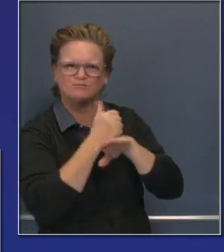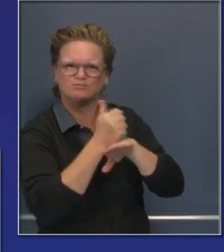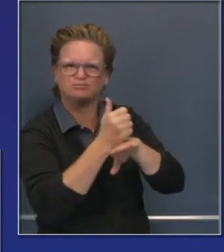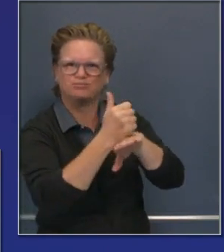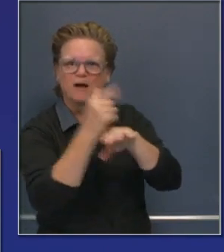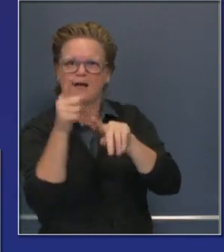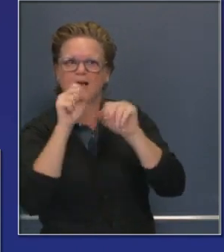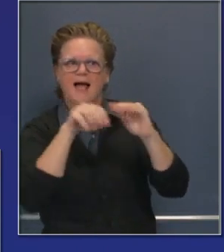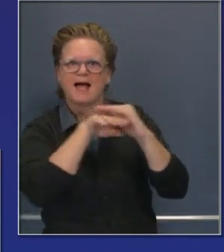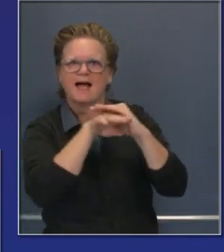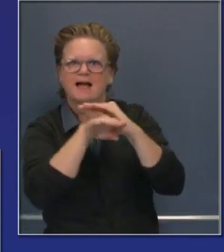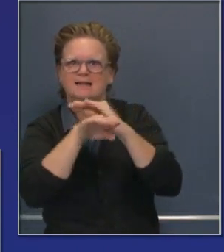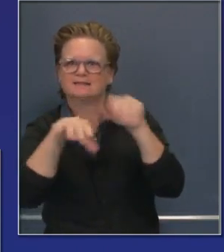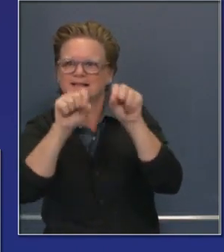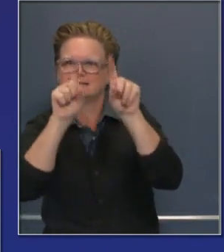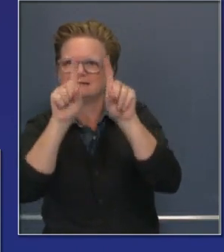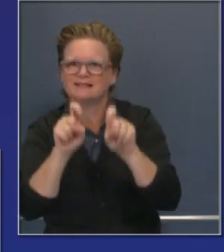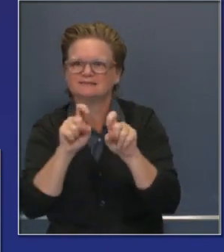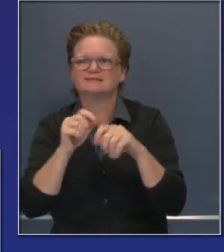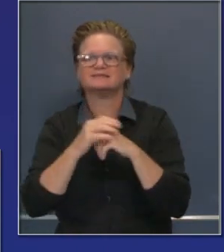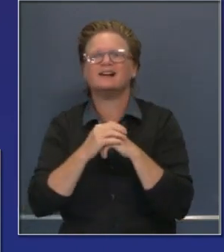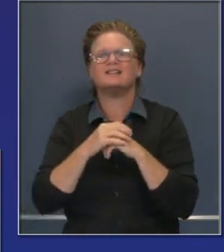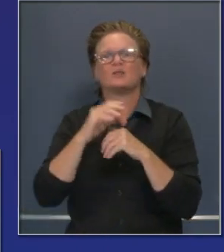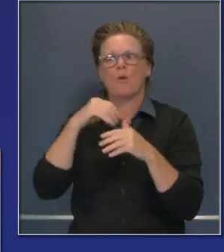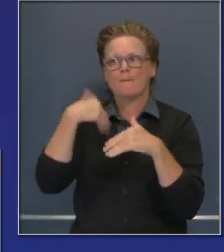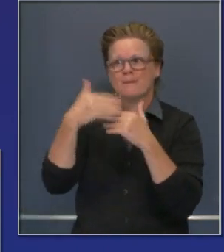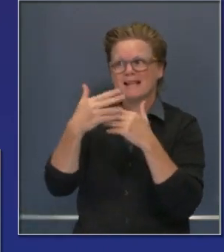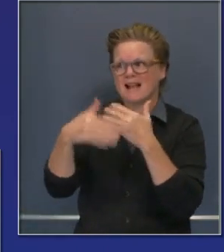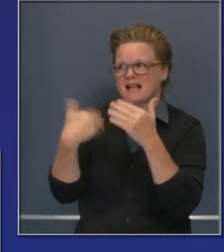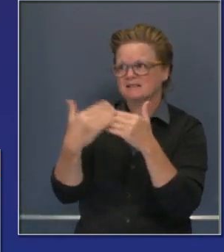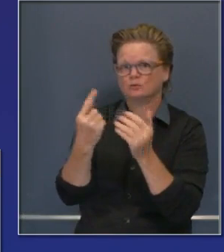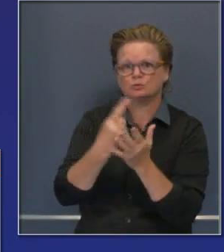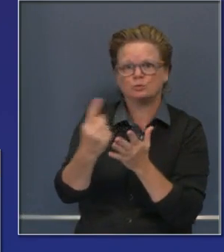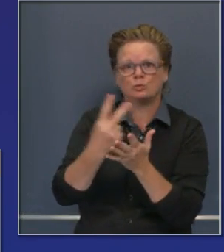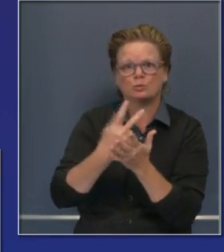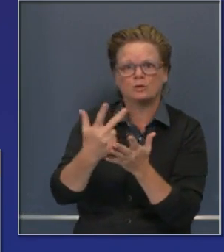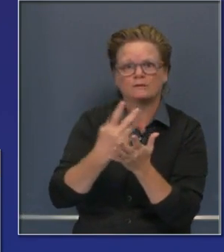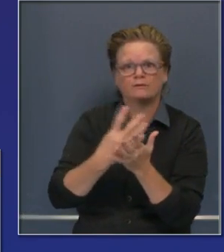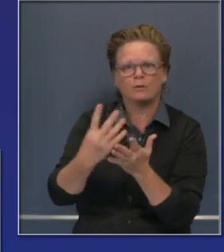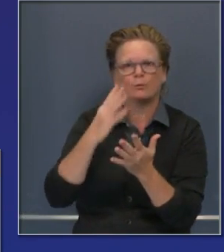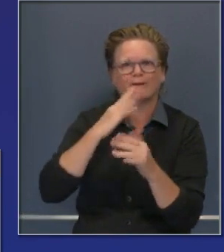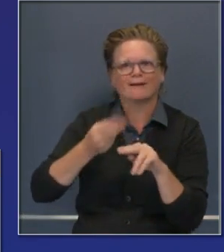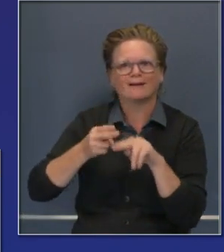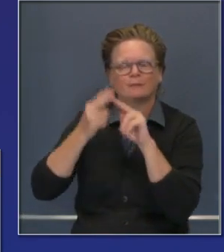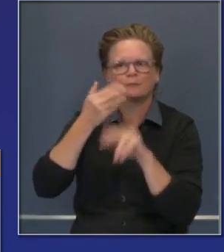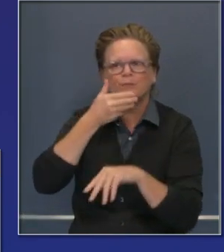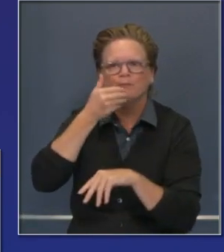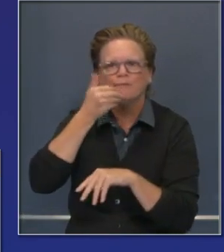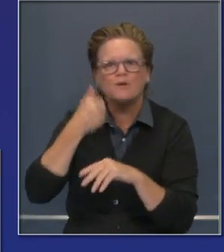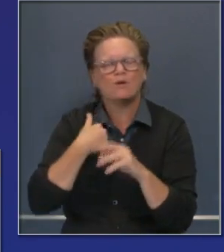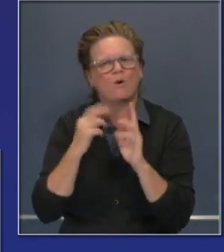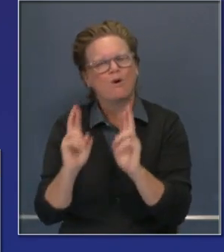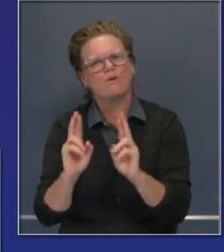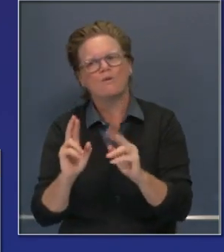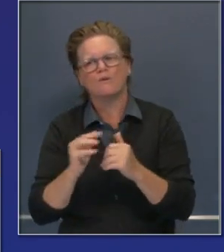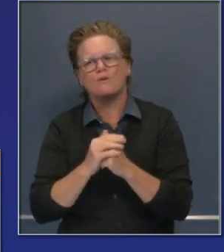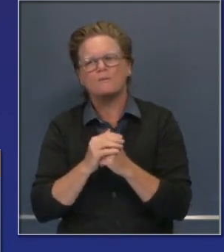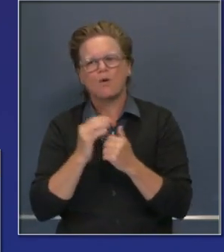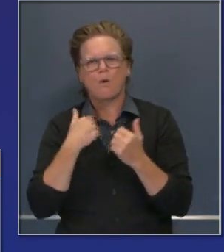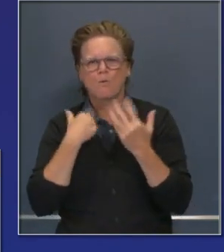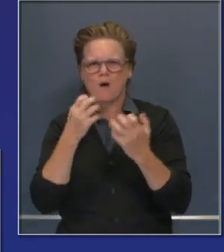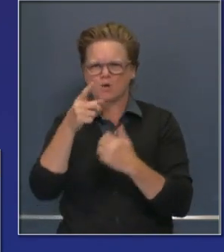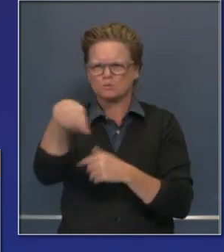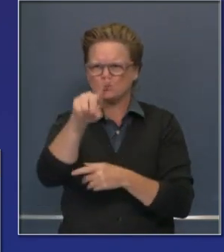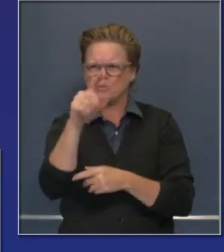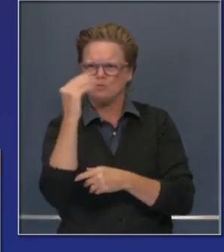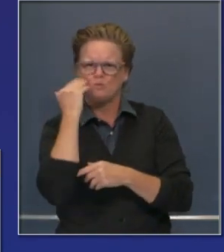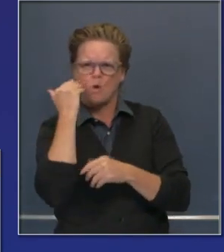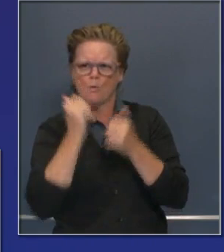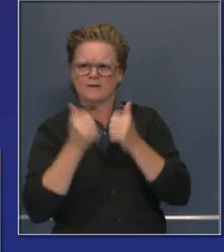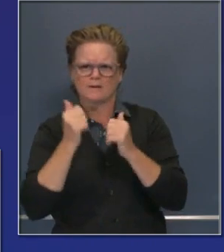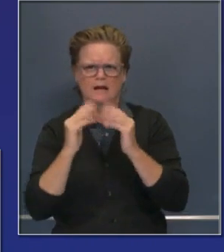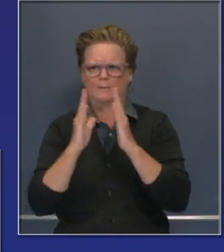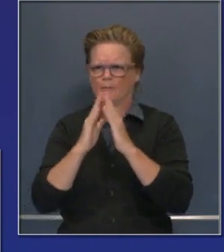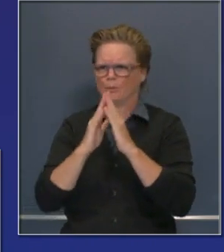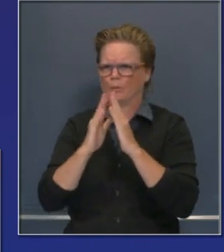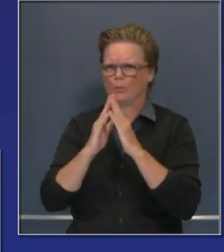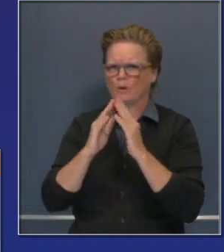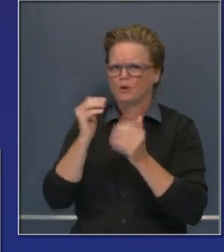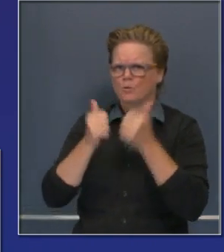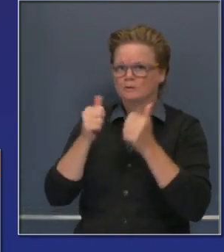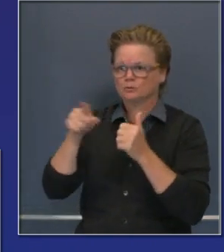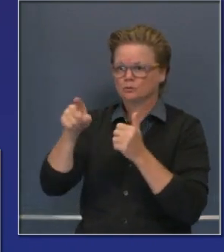COMMITMENT OVER THE COURSE THE NEXT NUMBER OF WEEKS TO SUBSTANTIALLY INCREASE STILL ARE TESTING TO PROVIDE POINTS OF ACCESS TOUR BROADLY TO UNDERSERVED COMMUNITIES IN THE